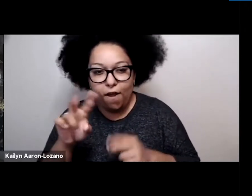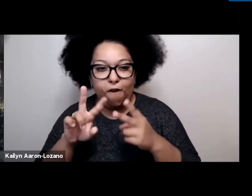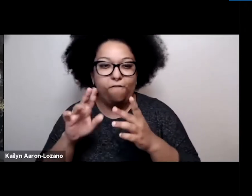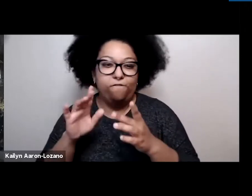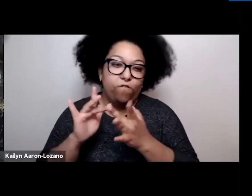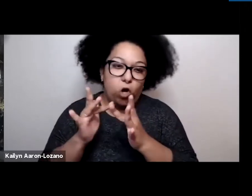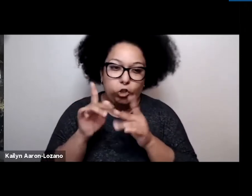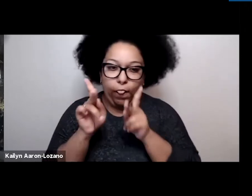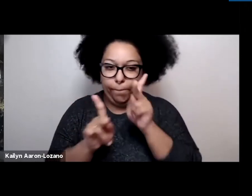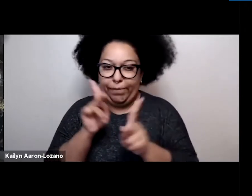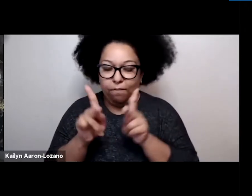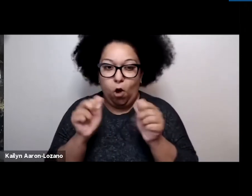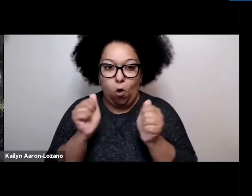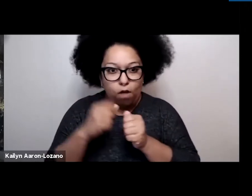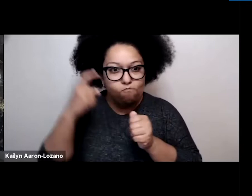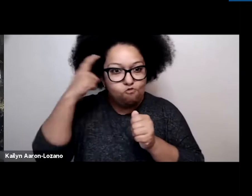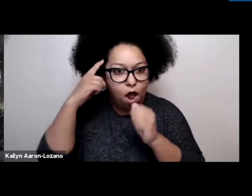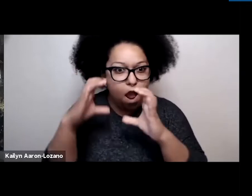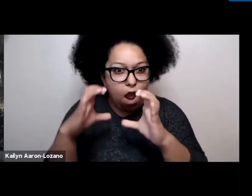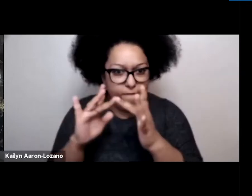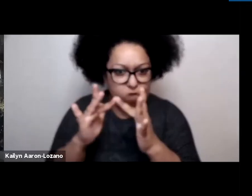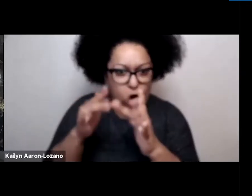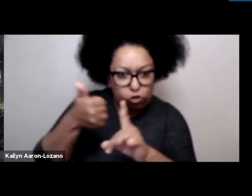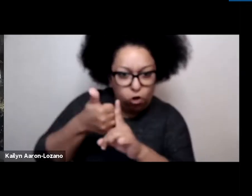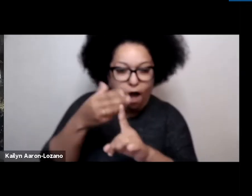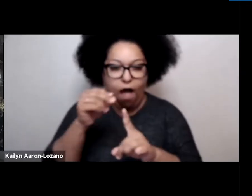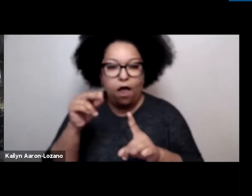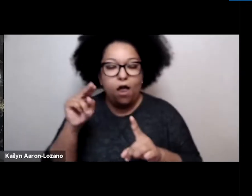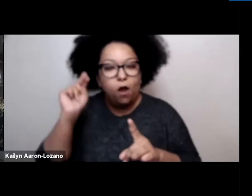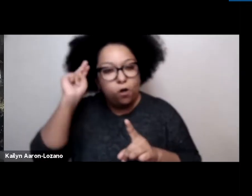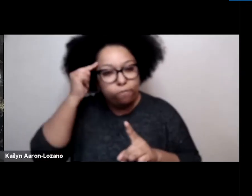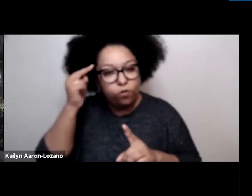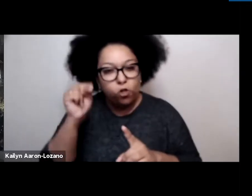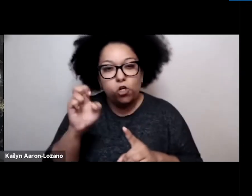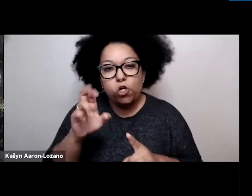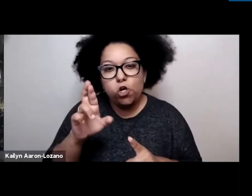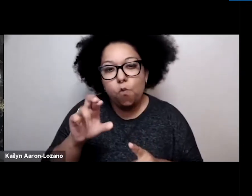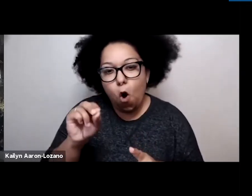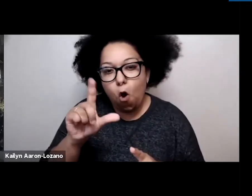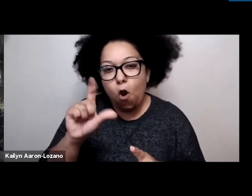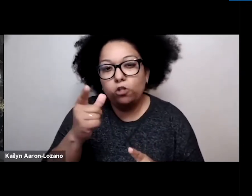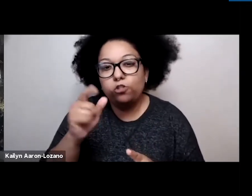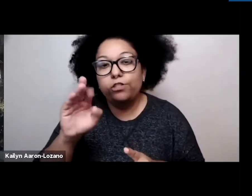virtual people with virtual brains and neurological systems